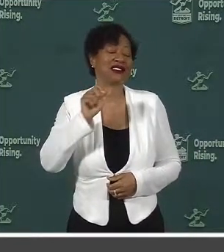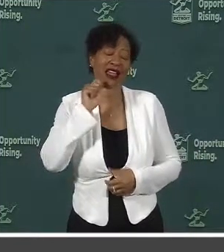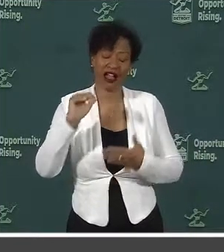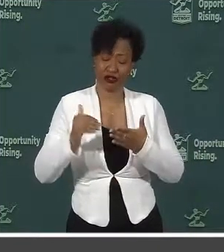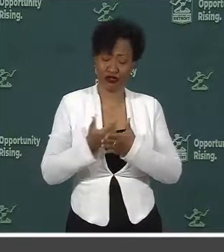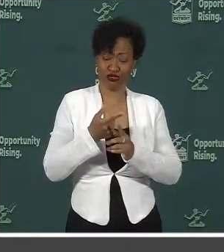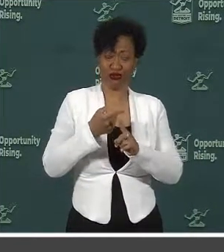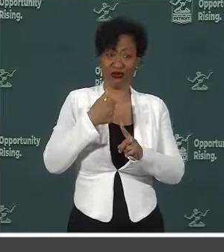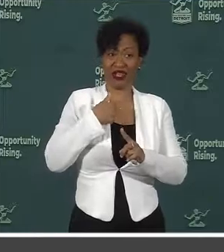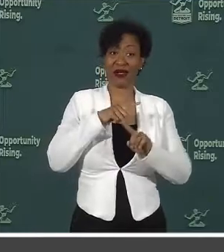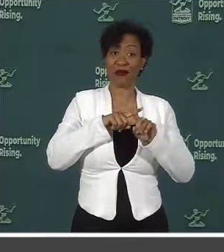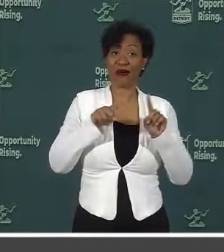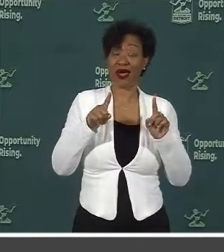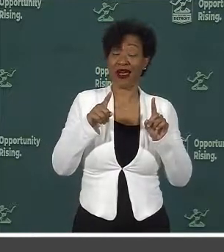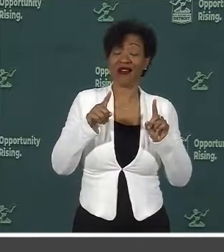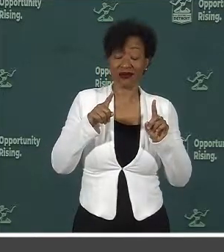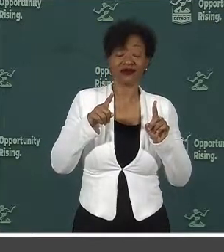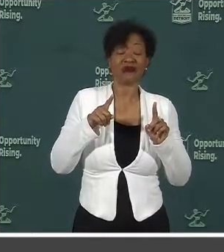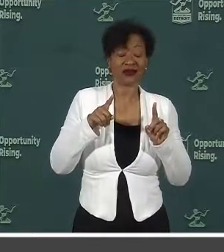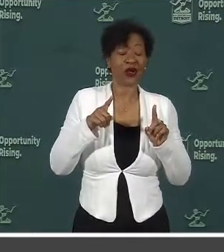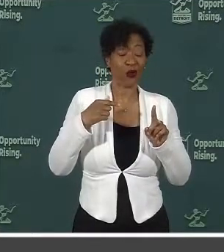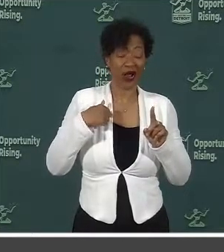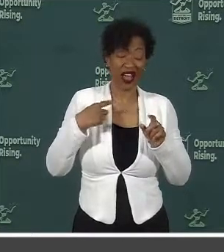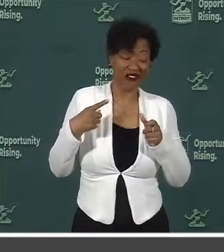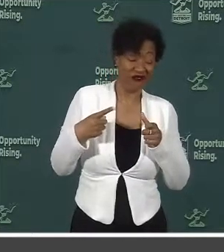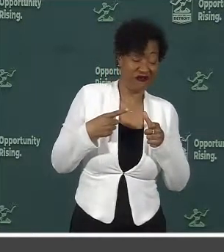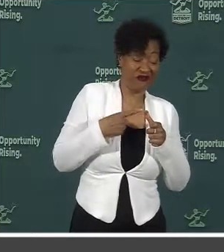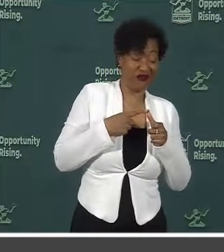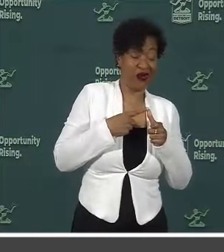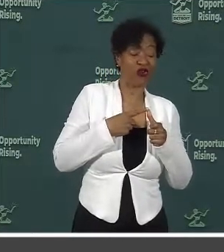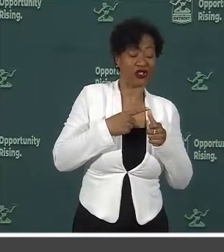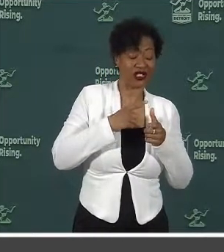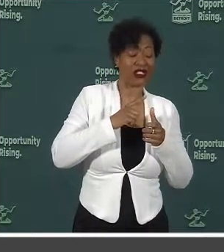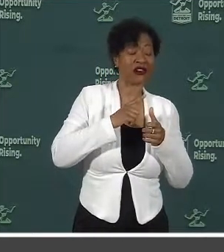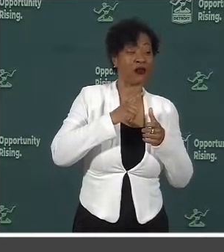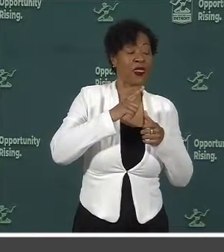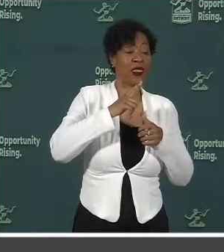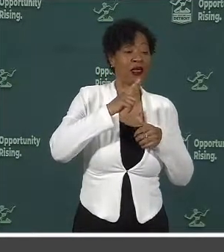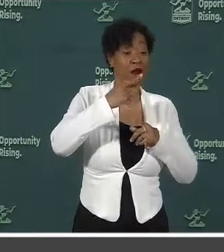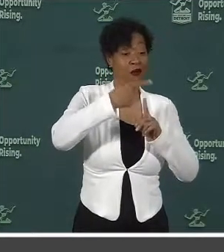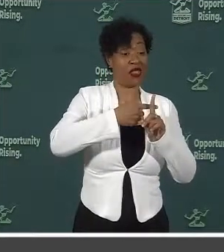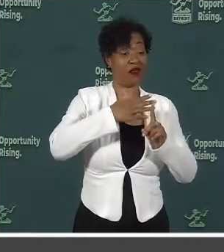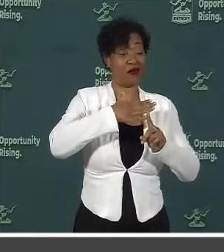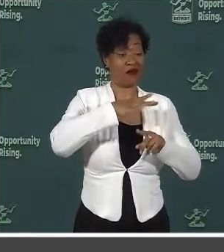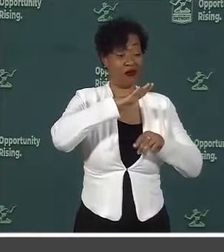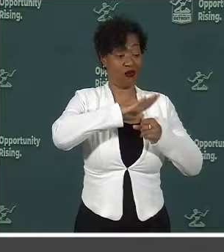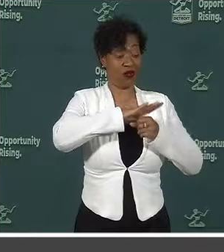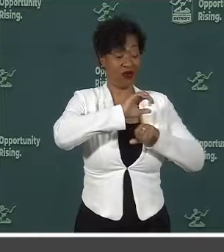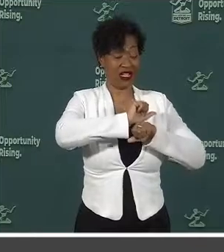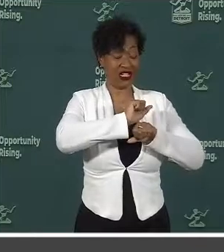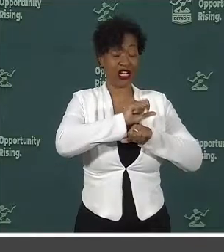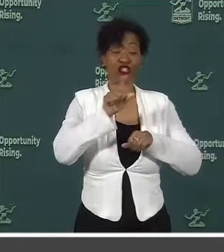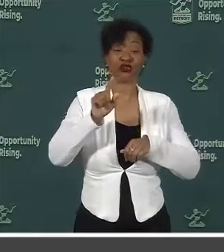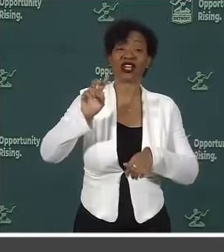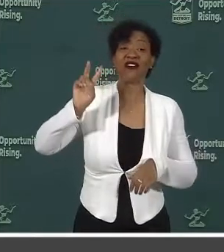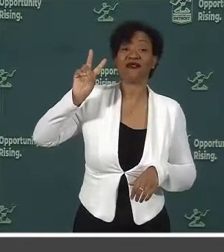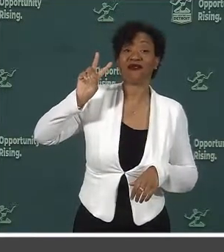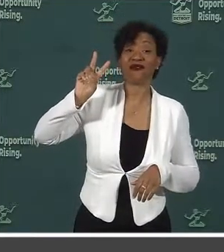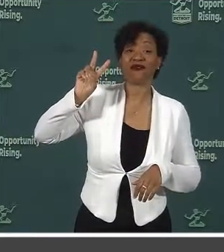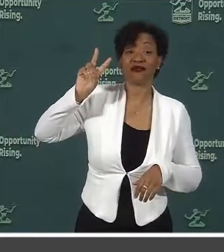JOB I MET HER WHEN SHE WAS THE VICE CHAIR OF THE EAST ENGLISH VILLAGE NEIGHBORHOOD ASSOCIATION AND SHE SHOWED ME